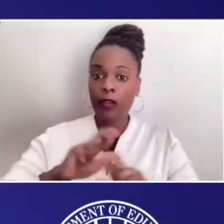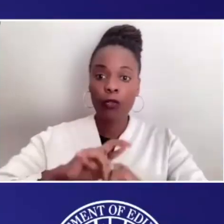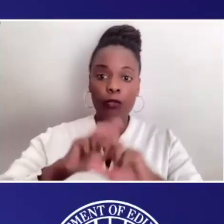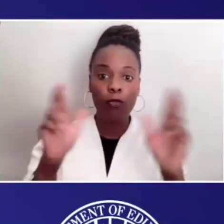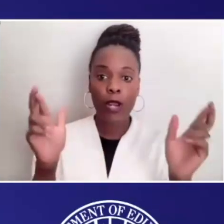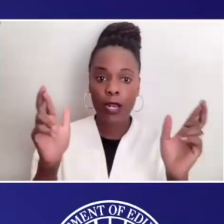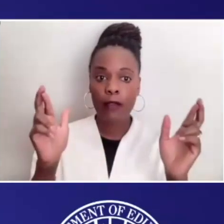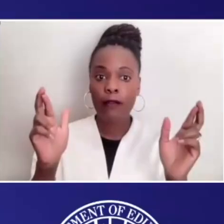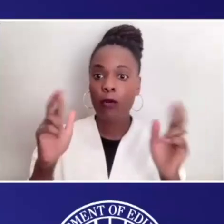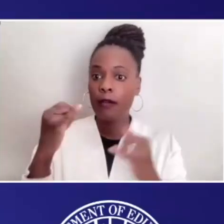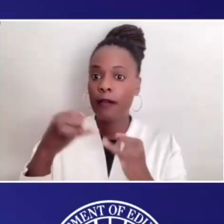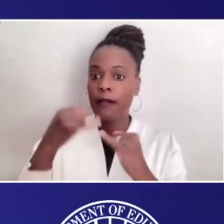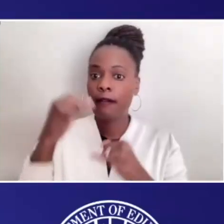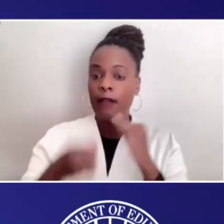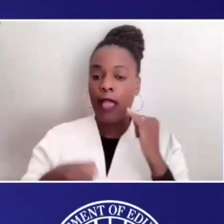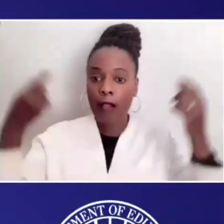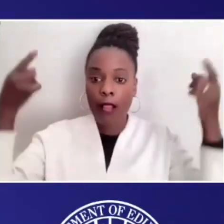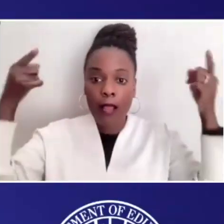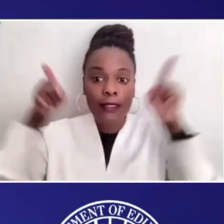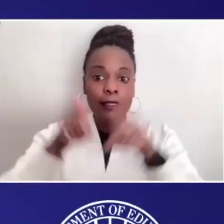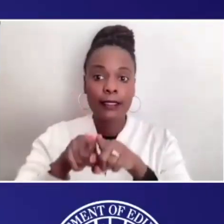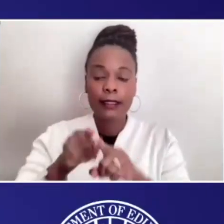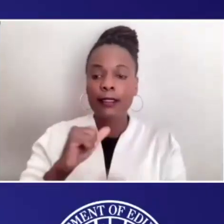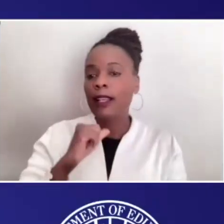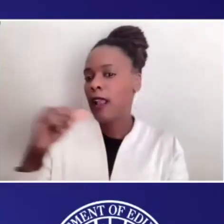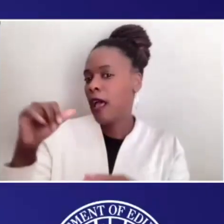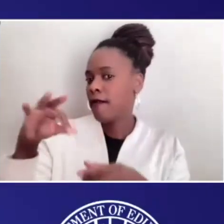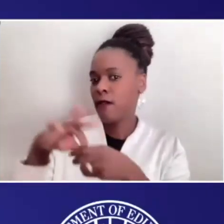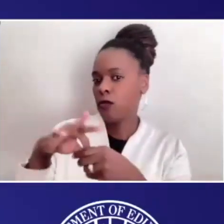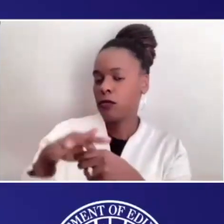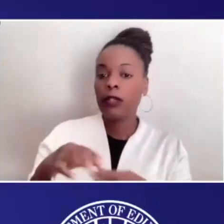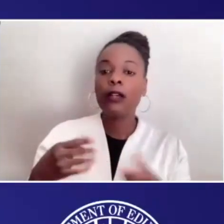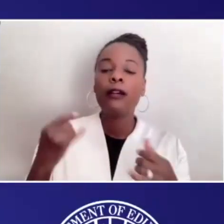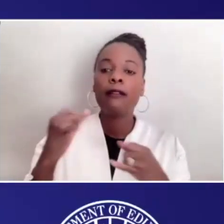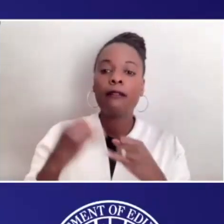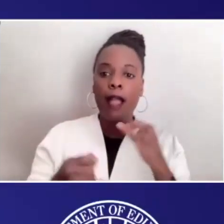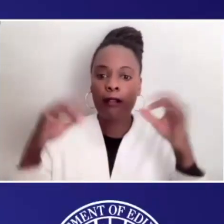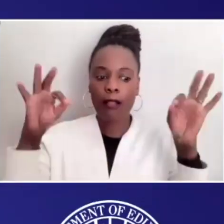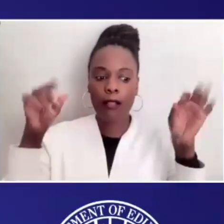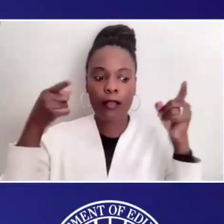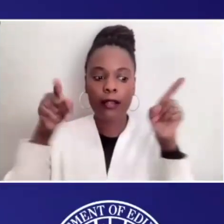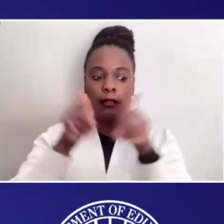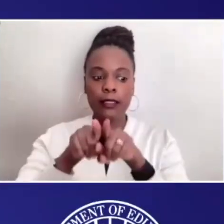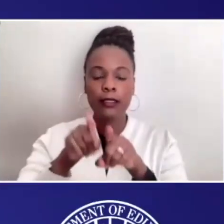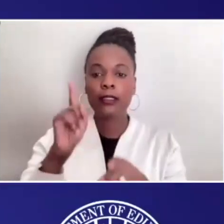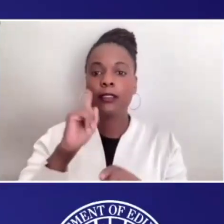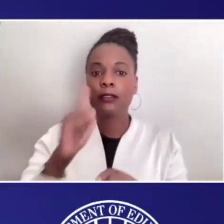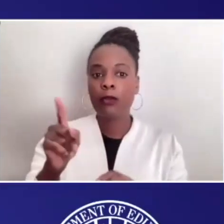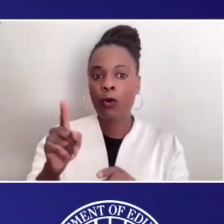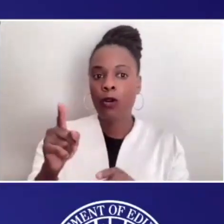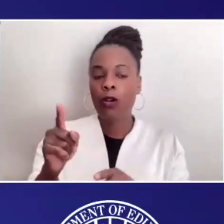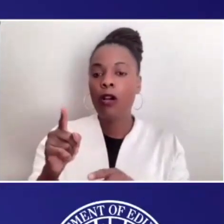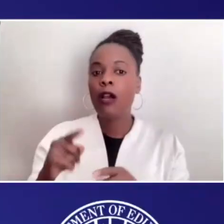final consensus, it's not a vote, a final consensus on the proposed amendatory text, then that will be